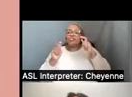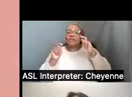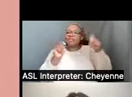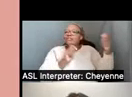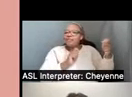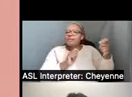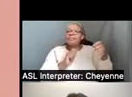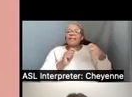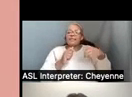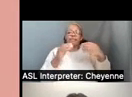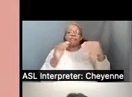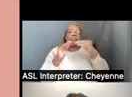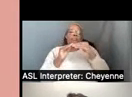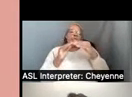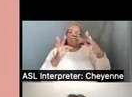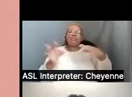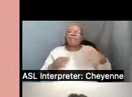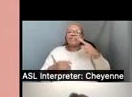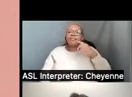That would be the direct definition of authorship.